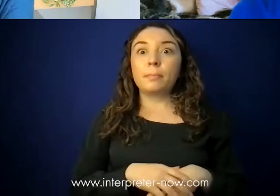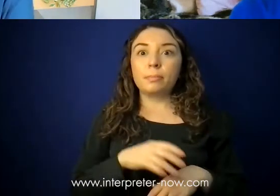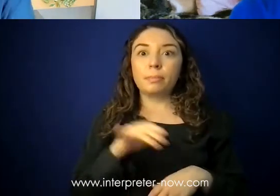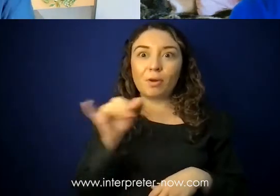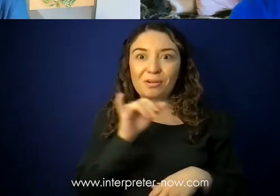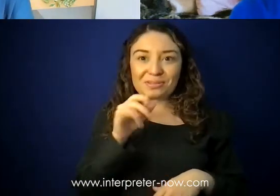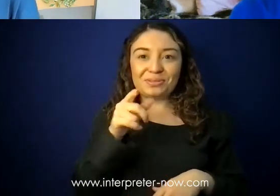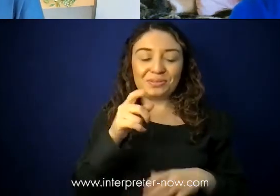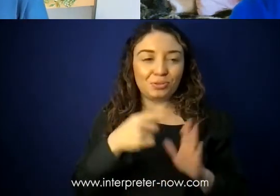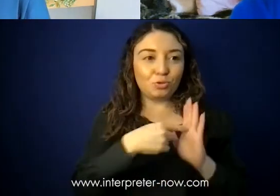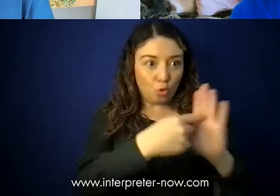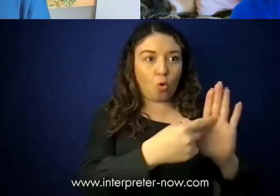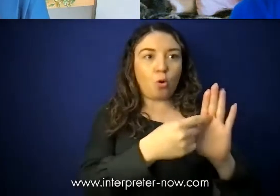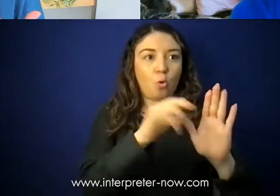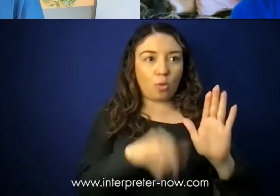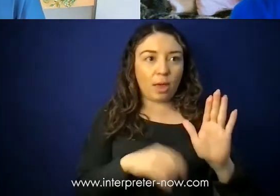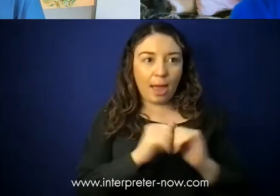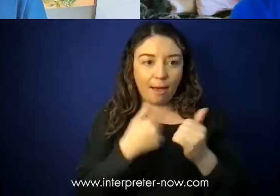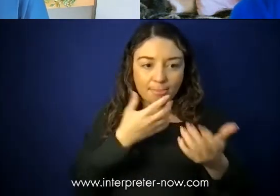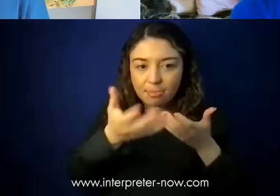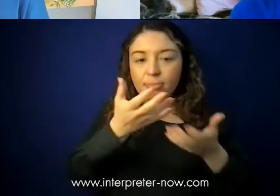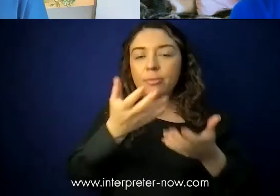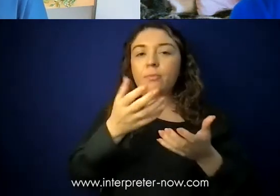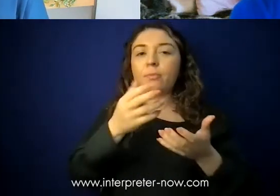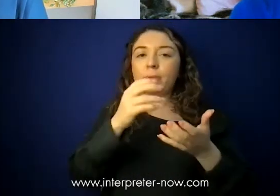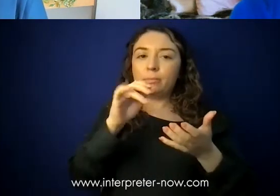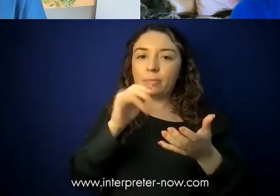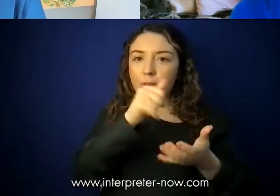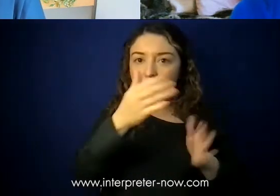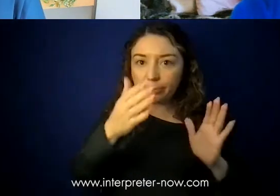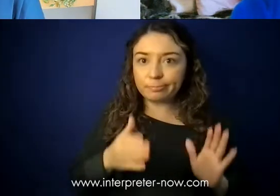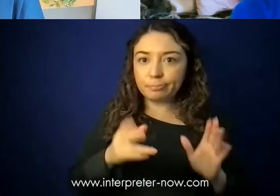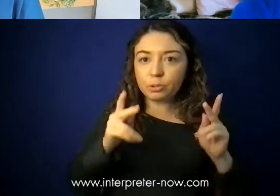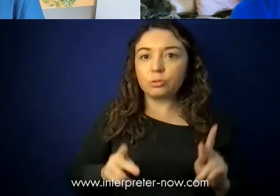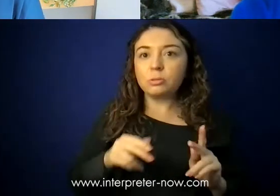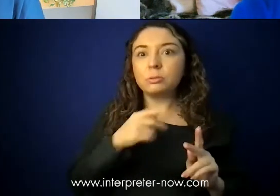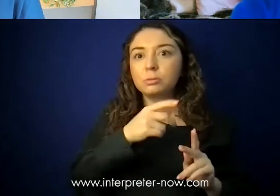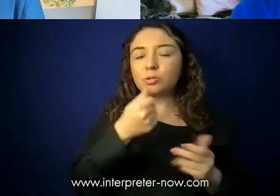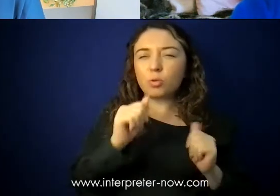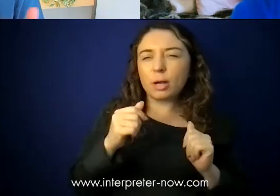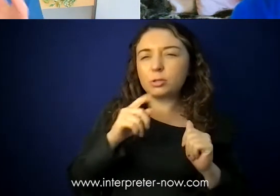Then the third piece of that is as allies, that we step up and take action as a result of that.